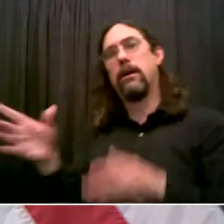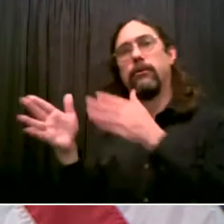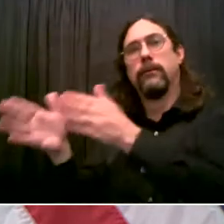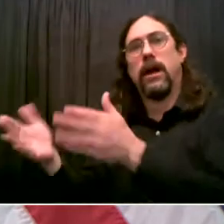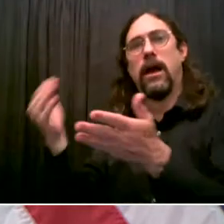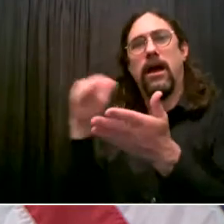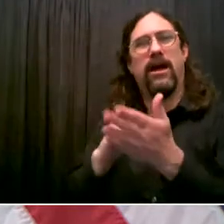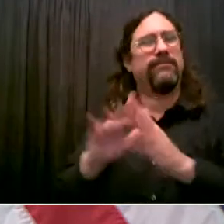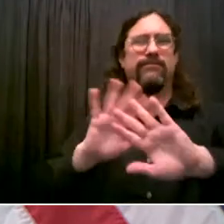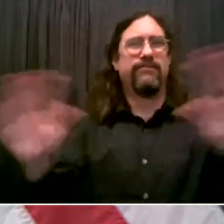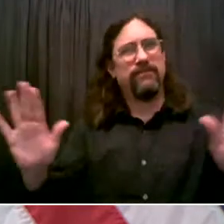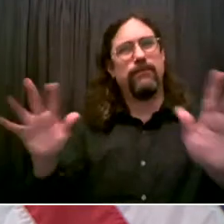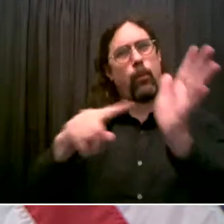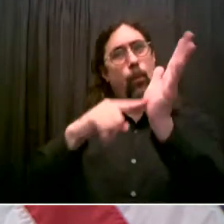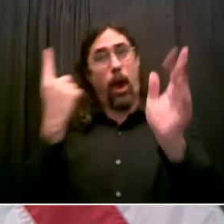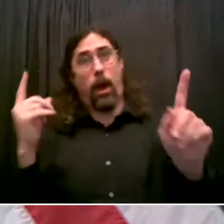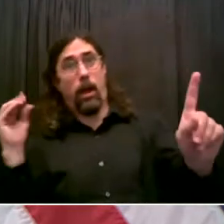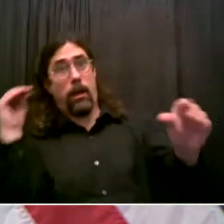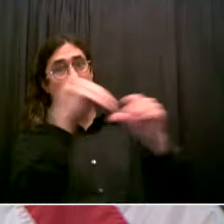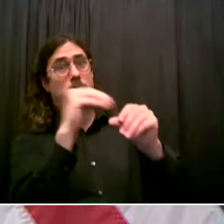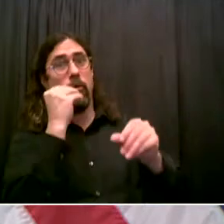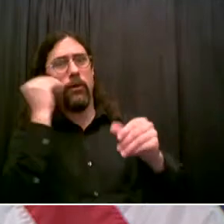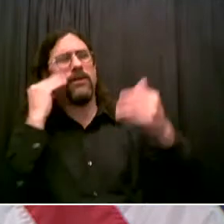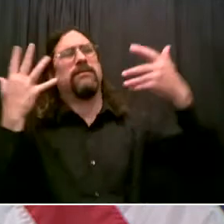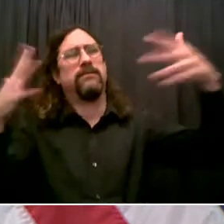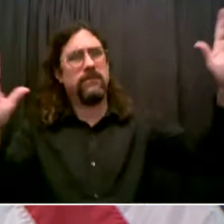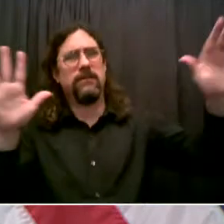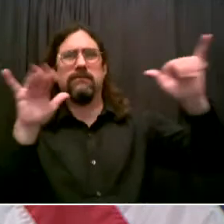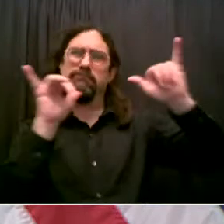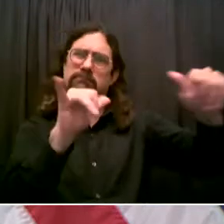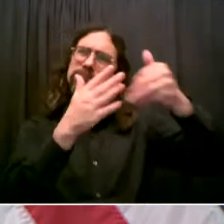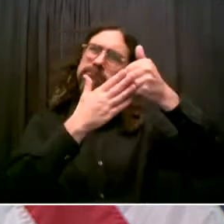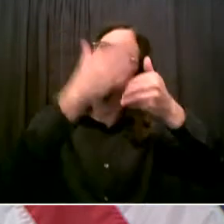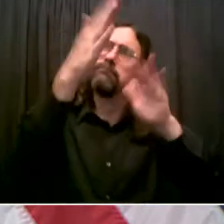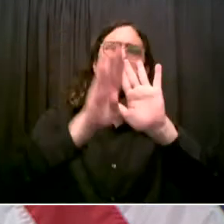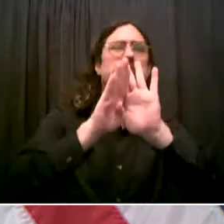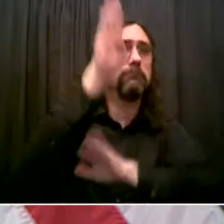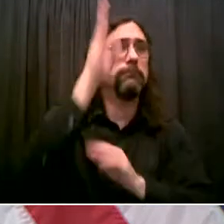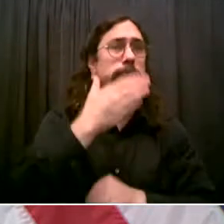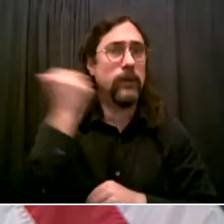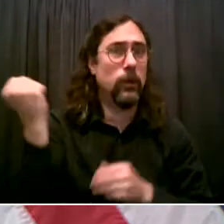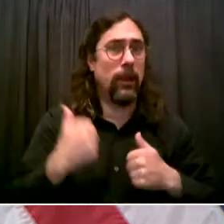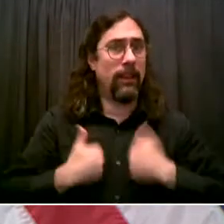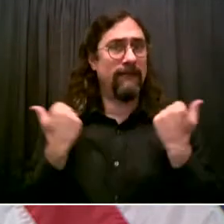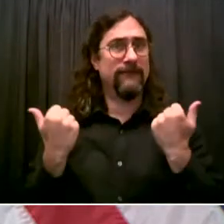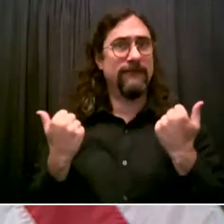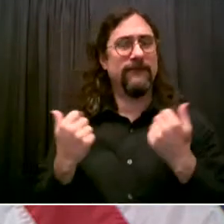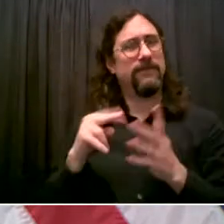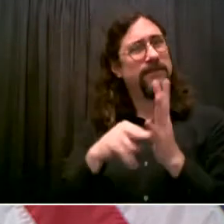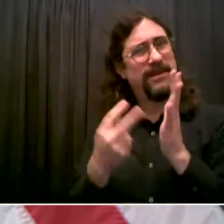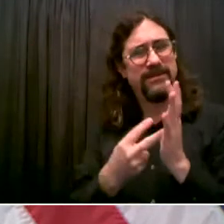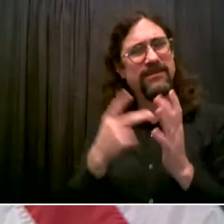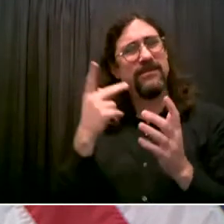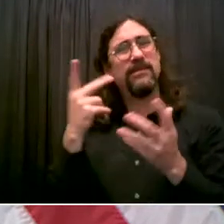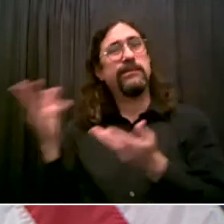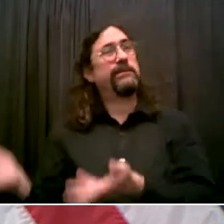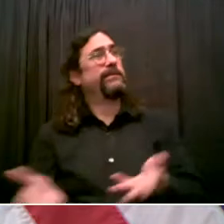ADDING THE RESOURCES OF